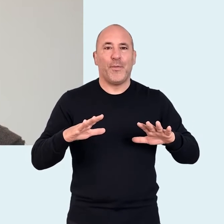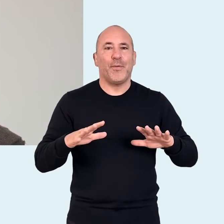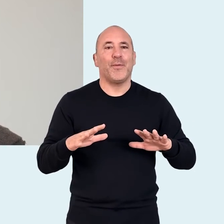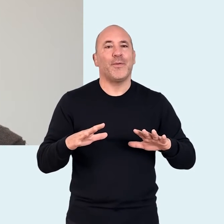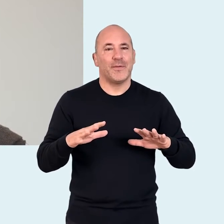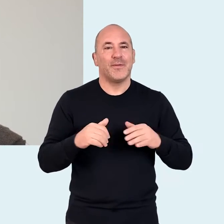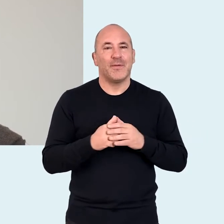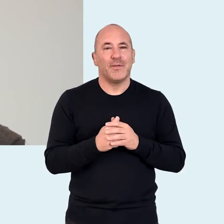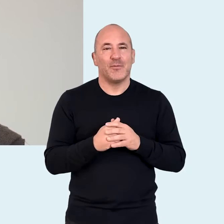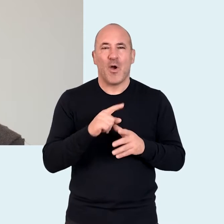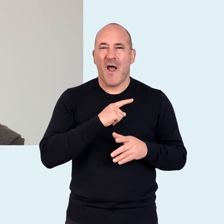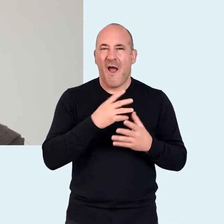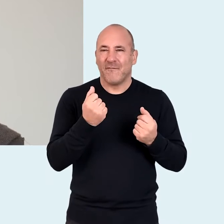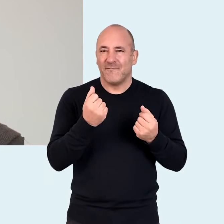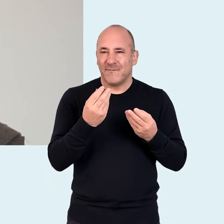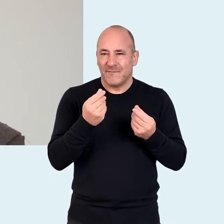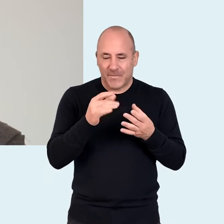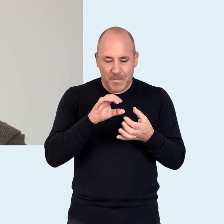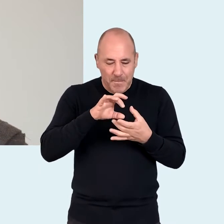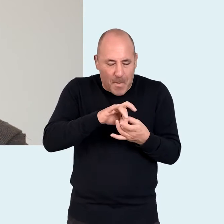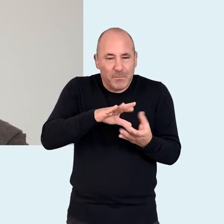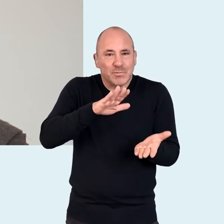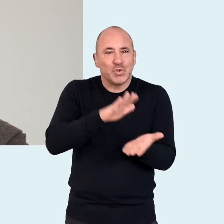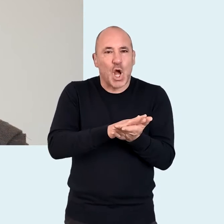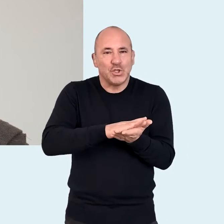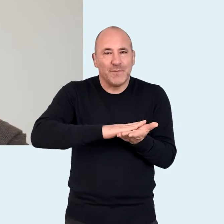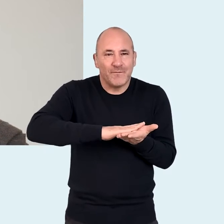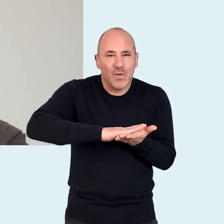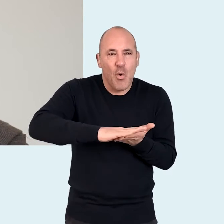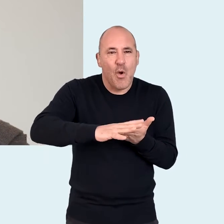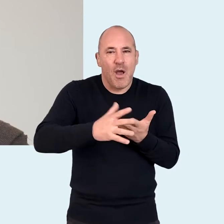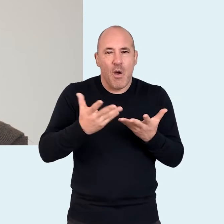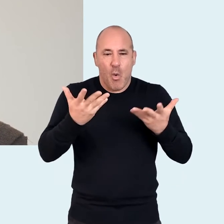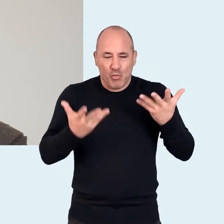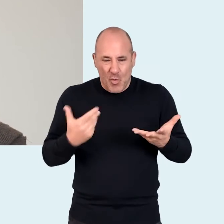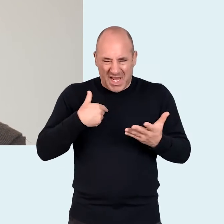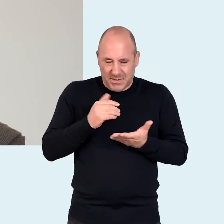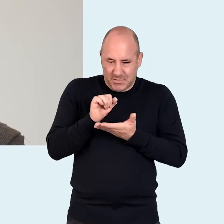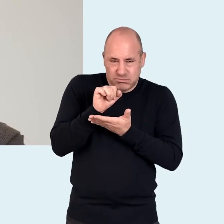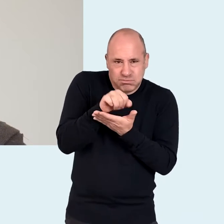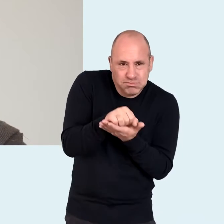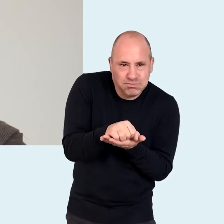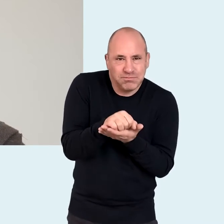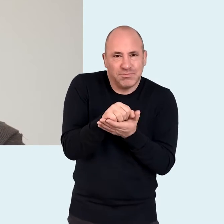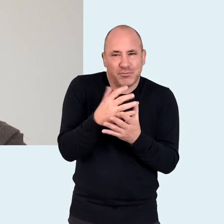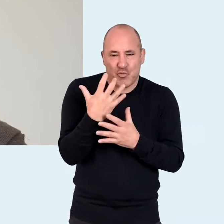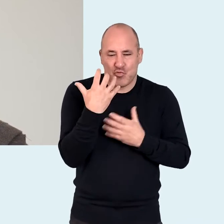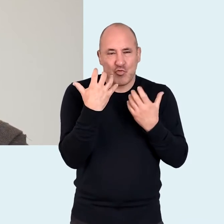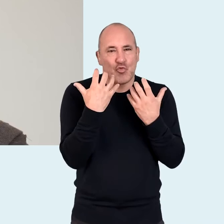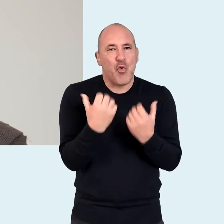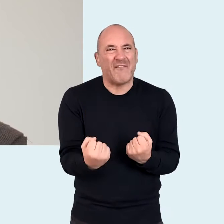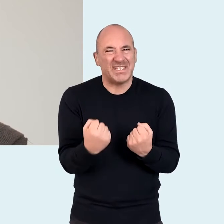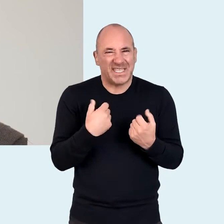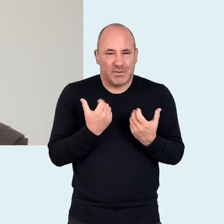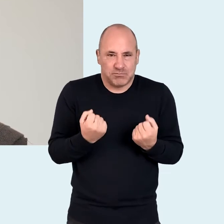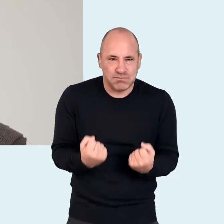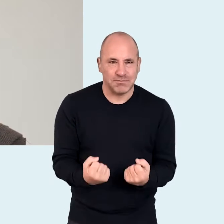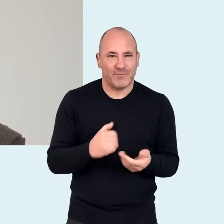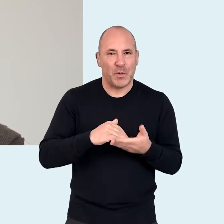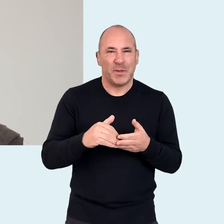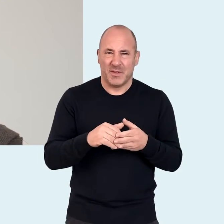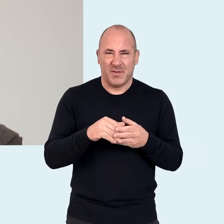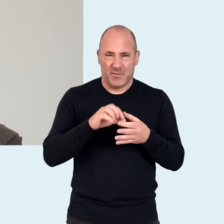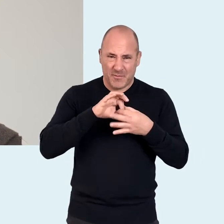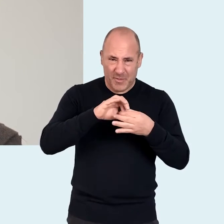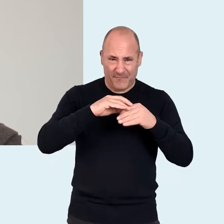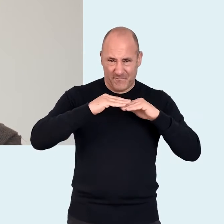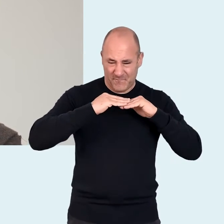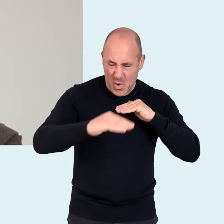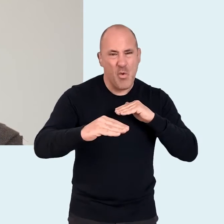system. It brings a quality of touch in, brings weight in, it brings gravity in. So I think